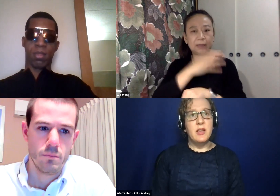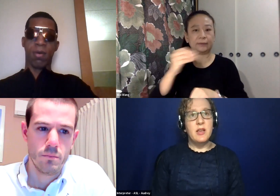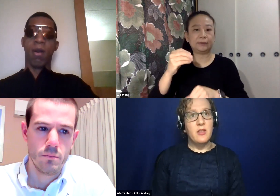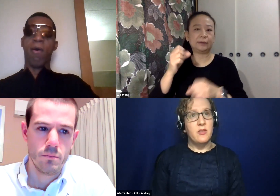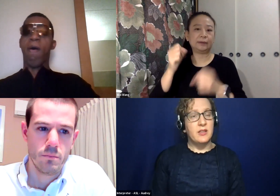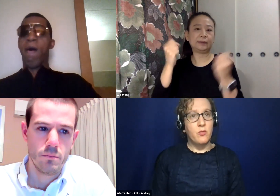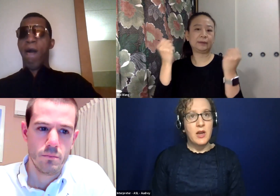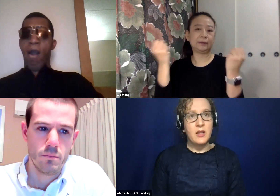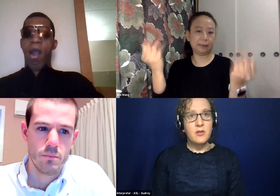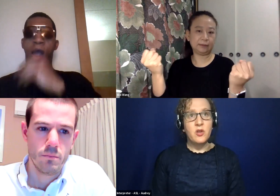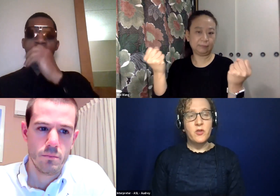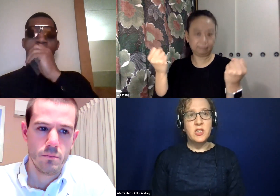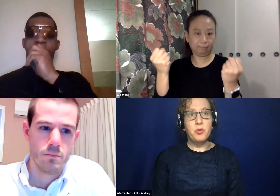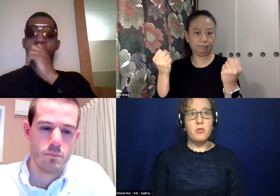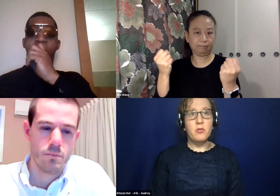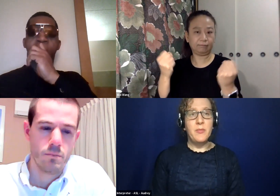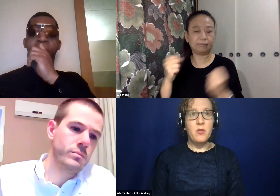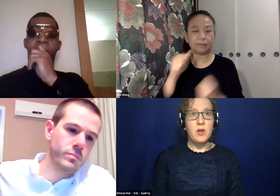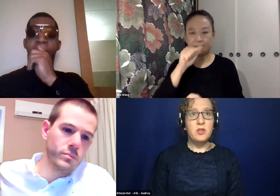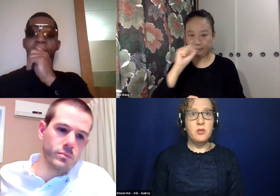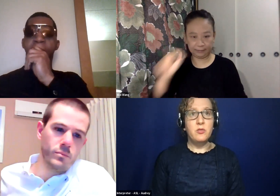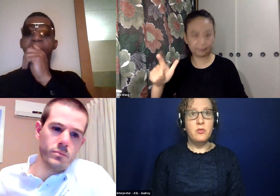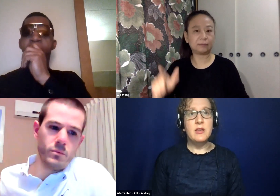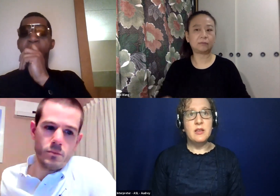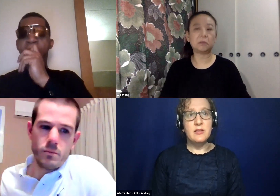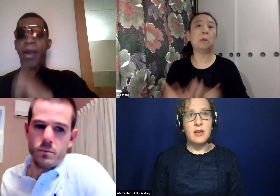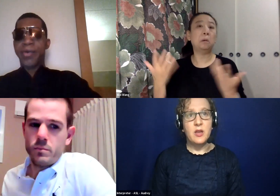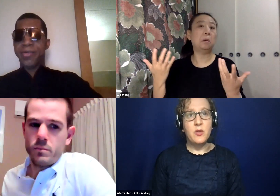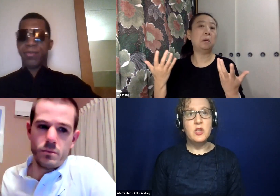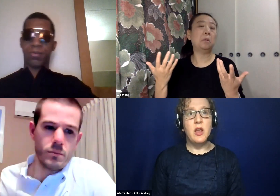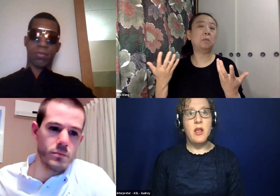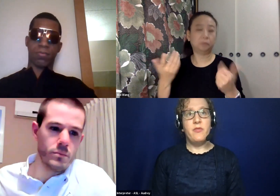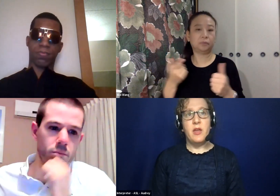But she said: That's all right. The University program that I went to is in sign language,